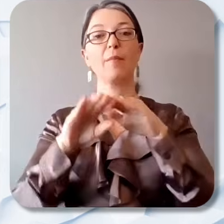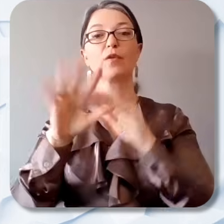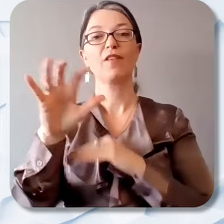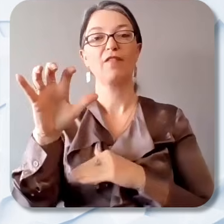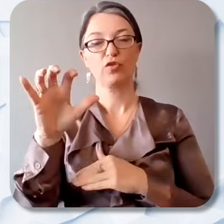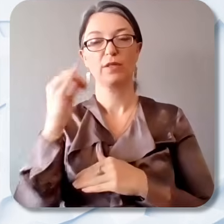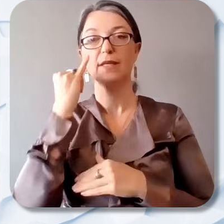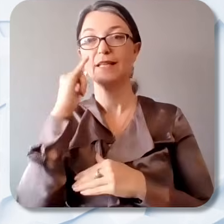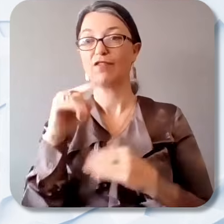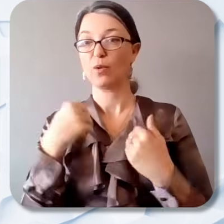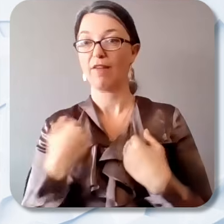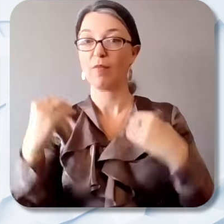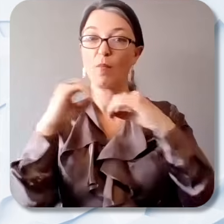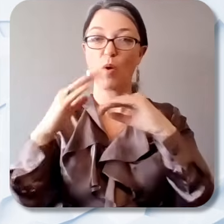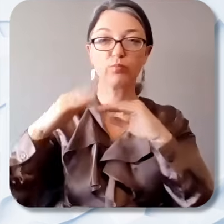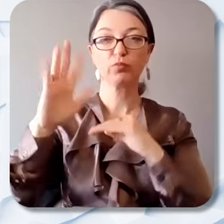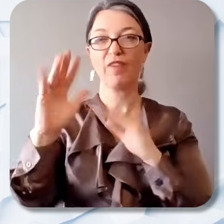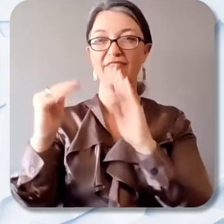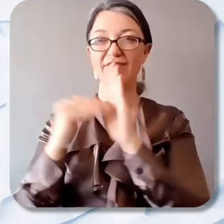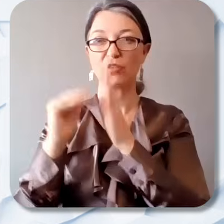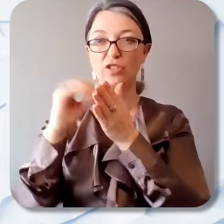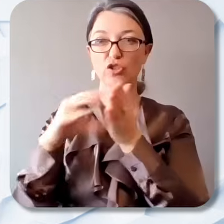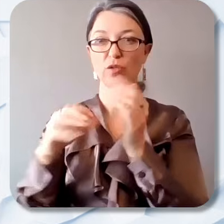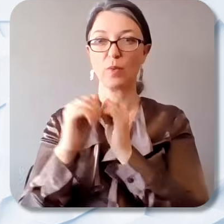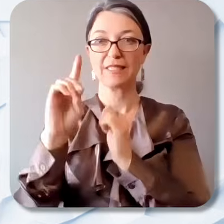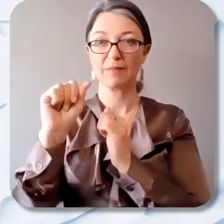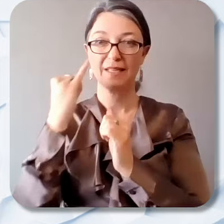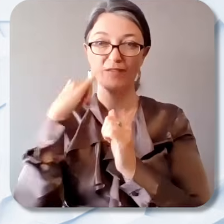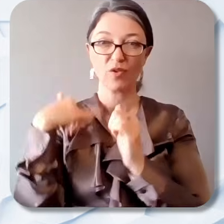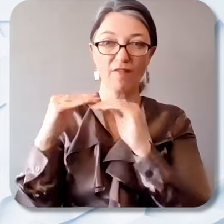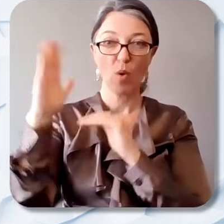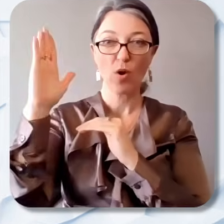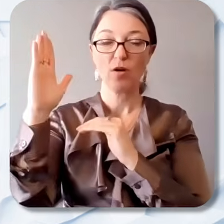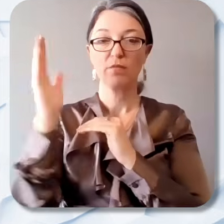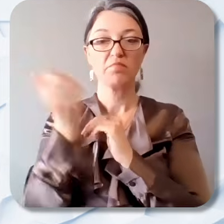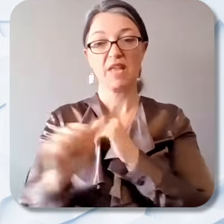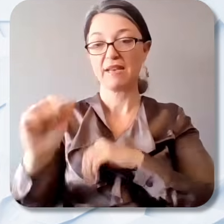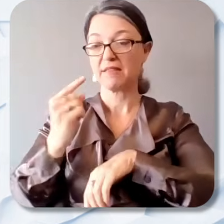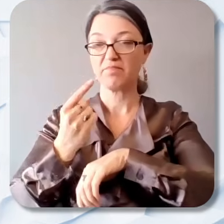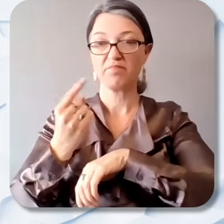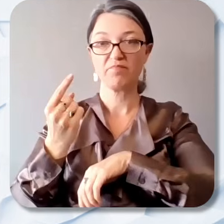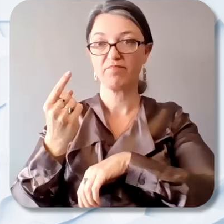If you have more than 5,000 students with disabilities on any given day or on Census